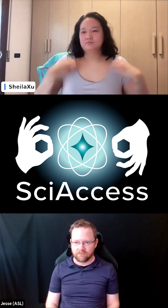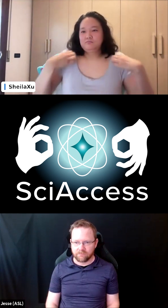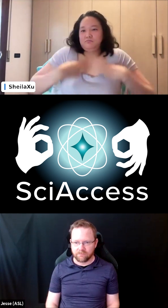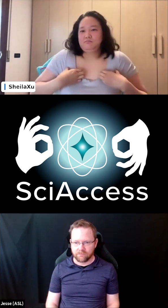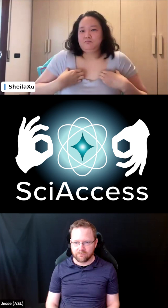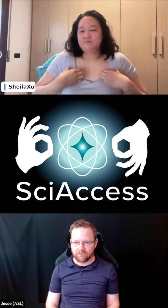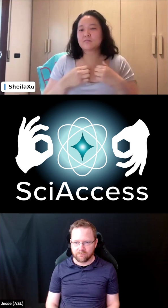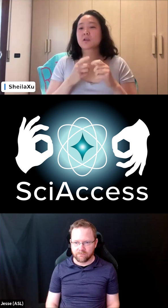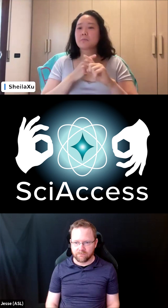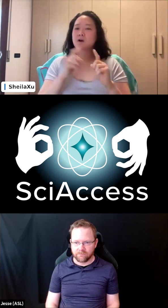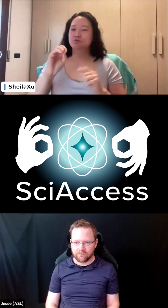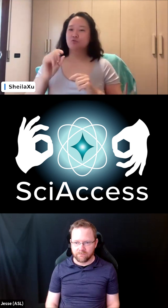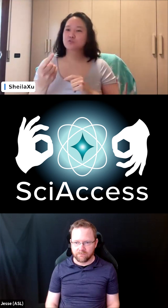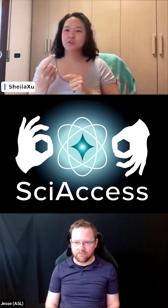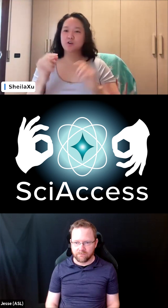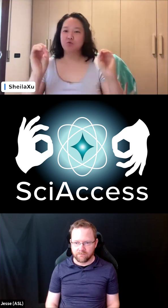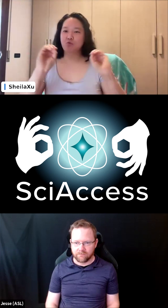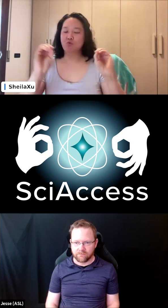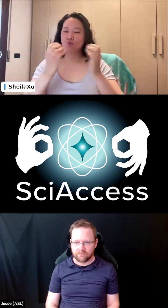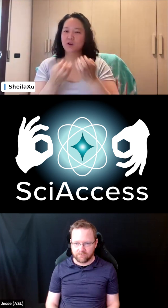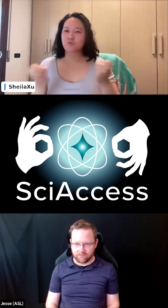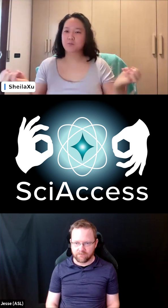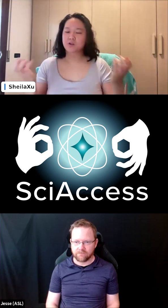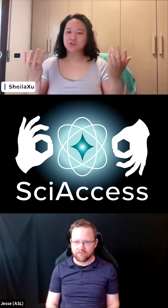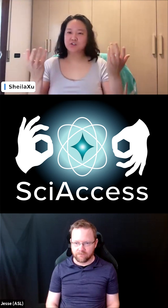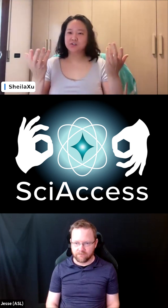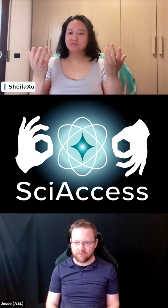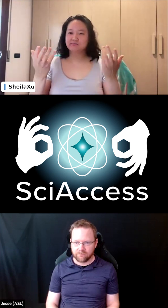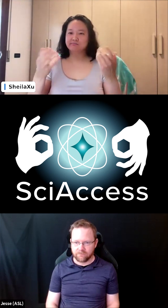but when in 0G you don't have the specific equipment.